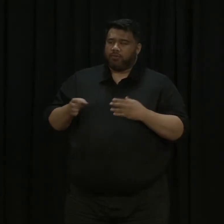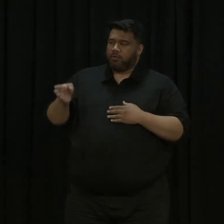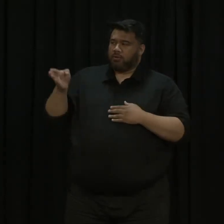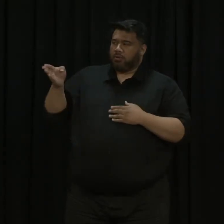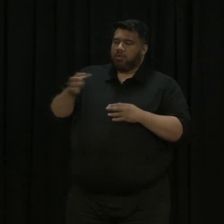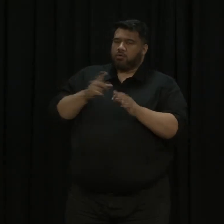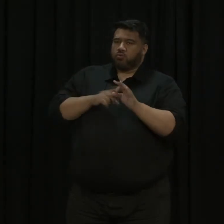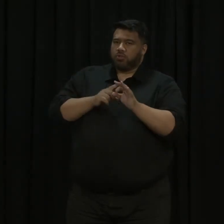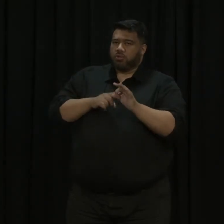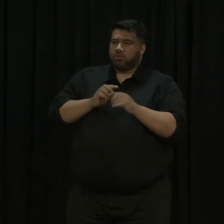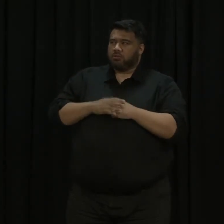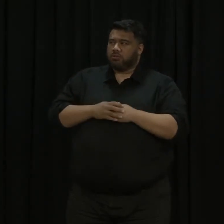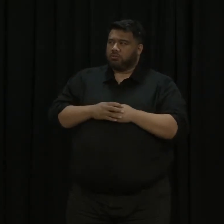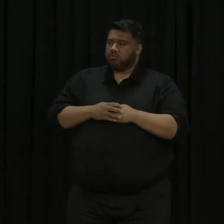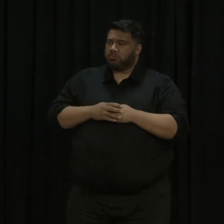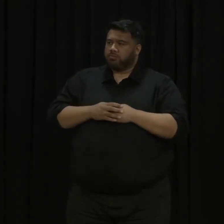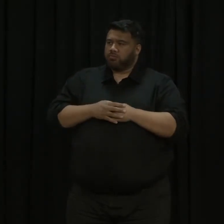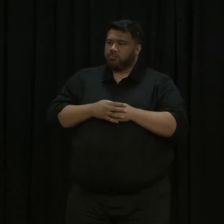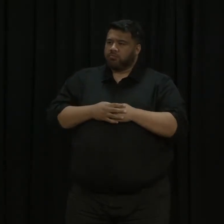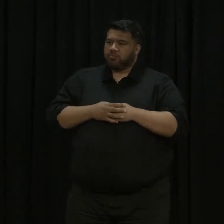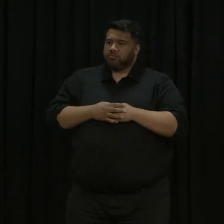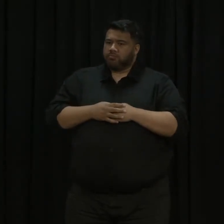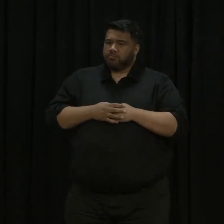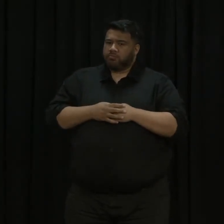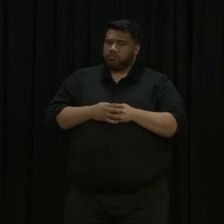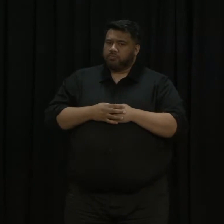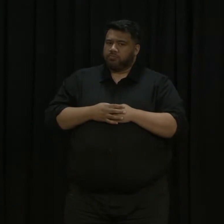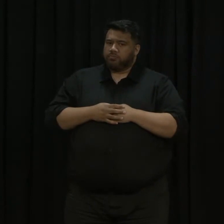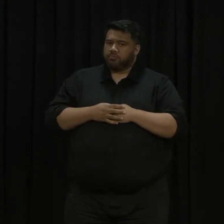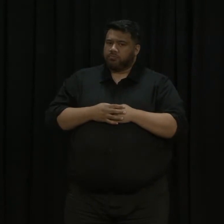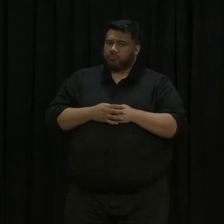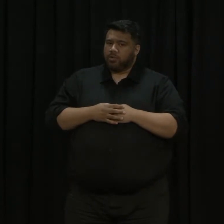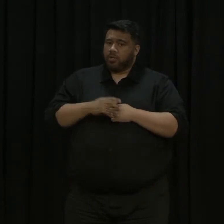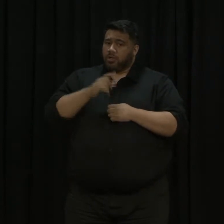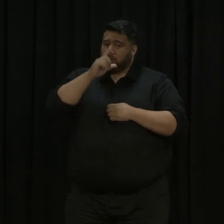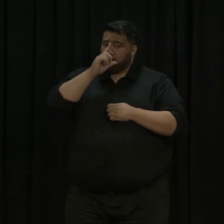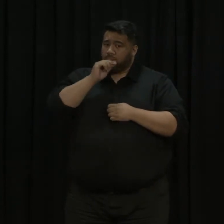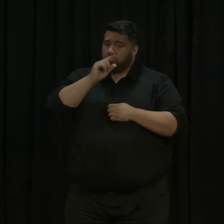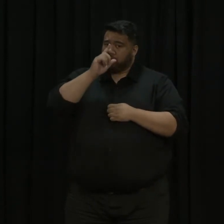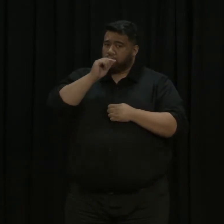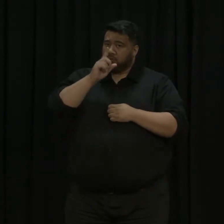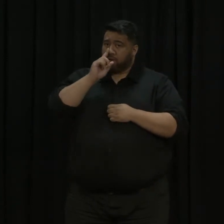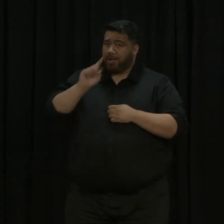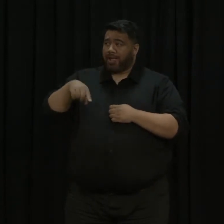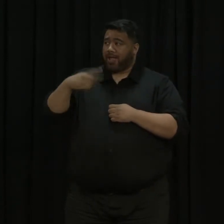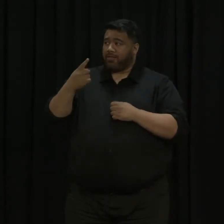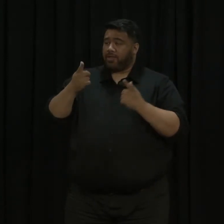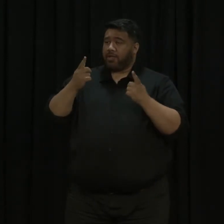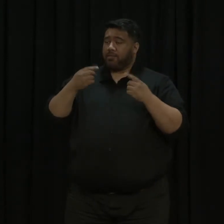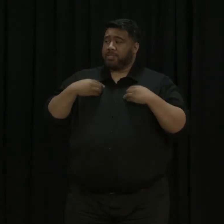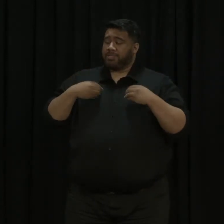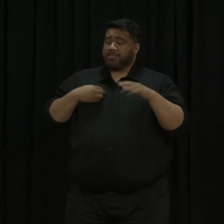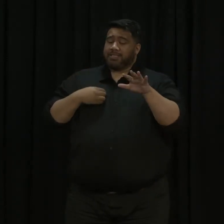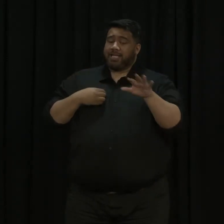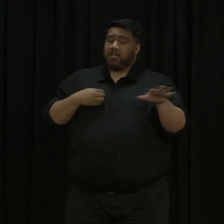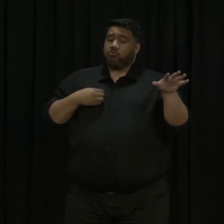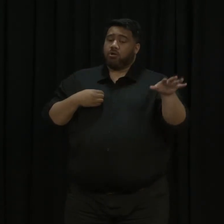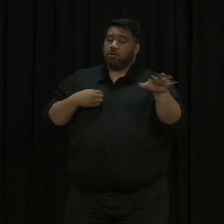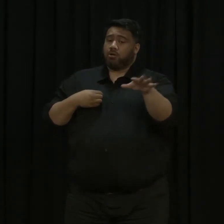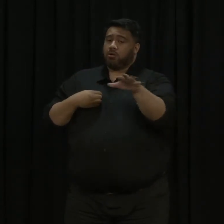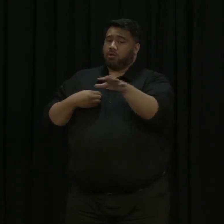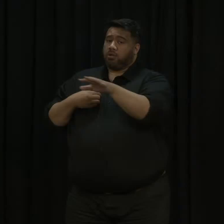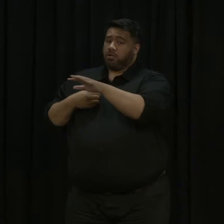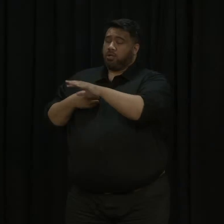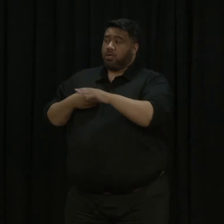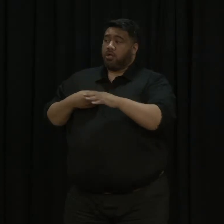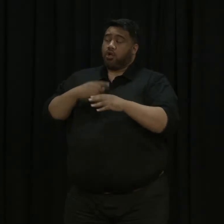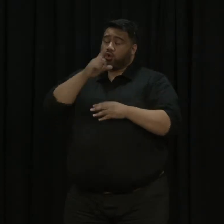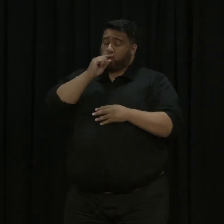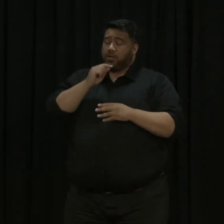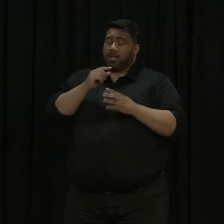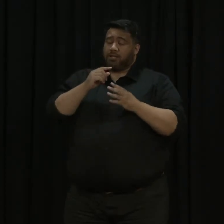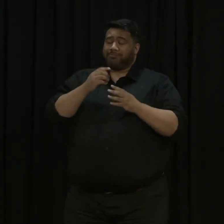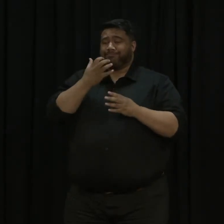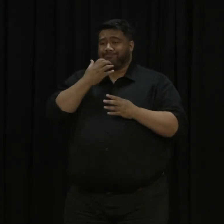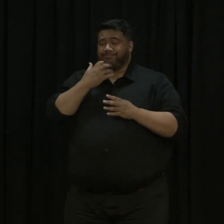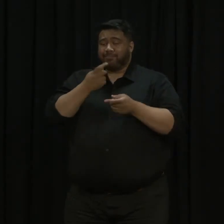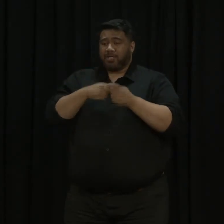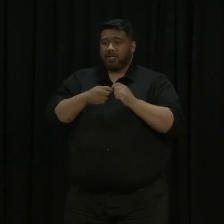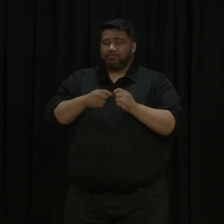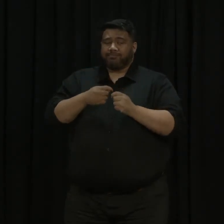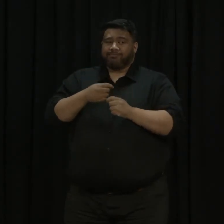required for different purposes